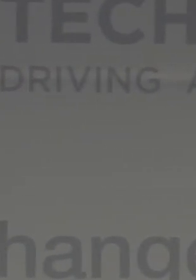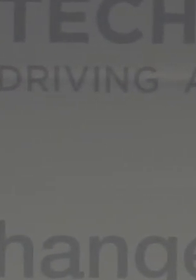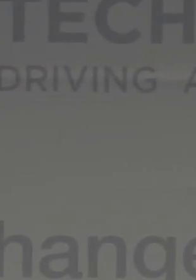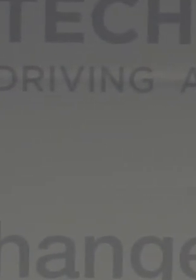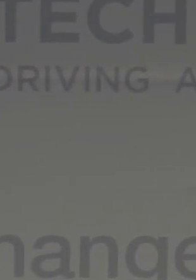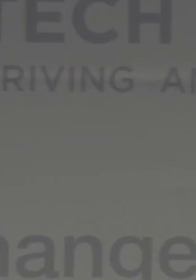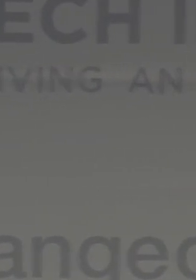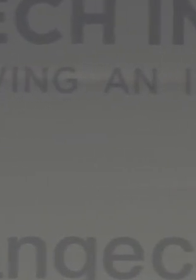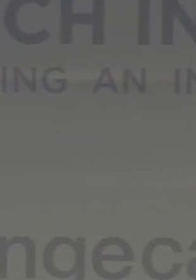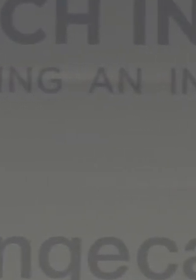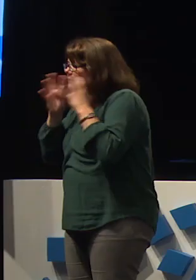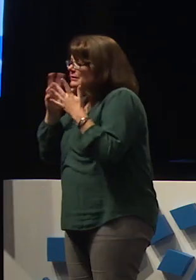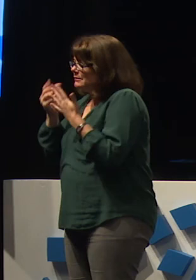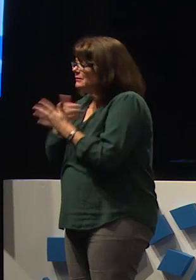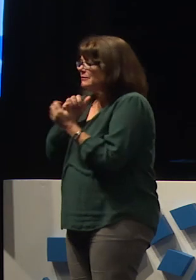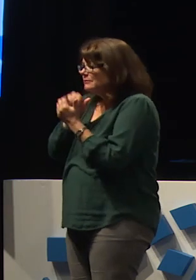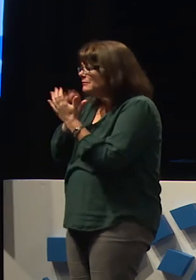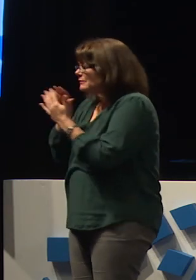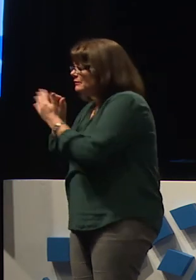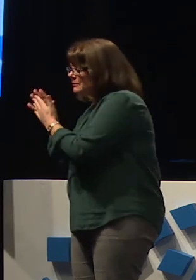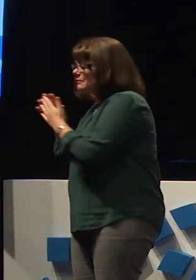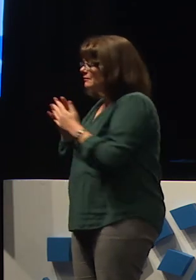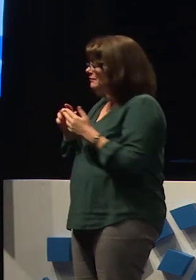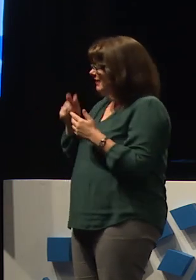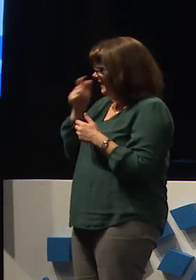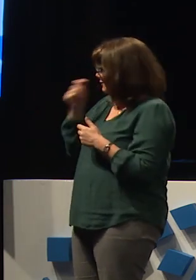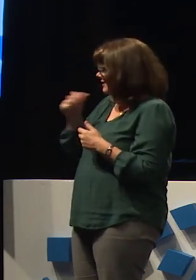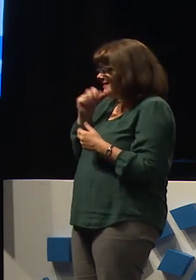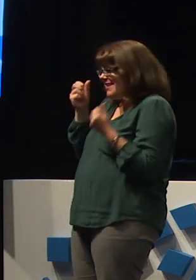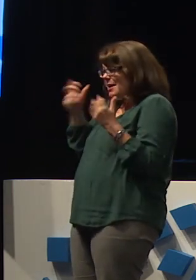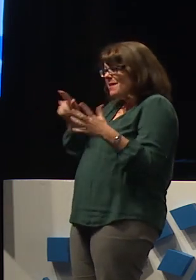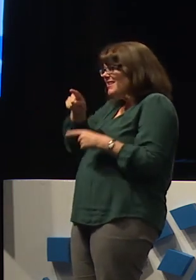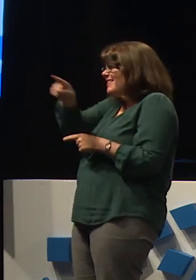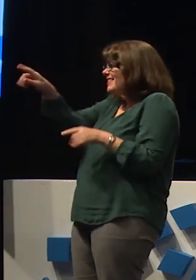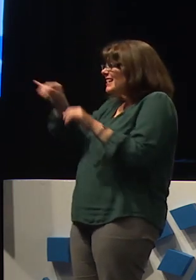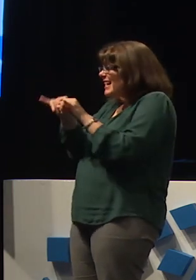to see that there isn't that many engineers out there building pata for